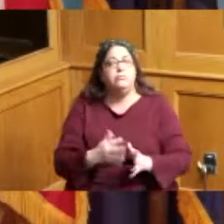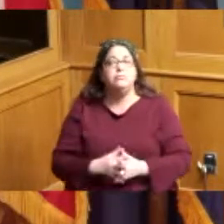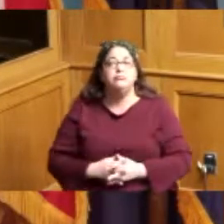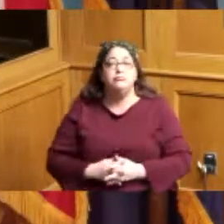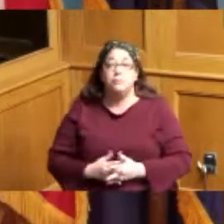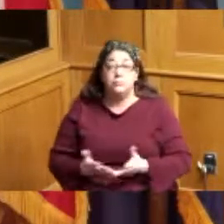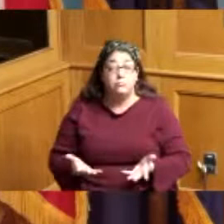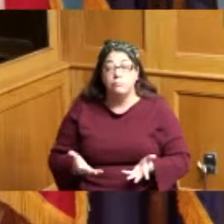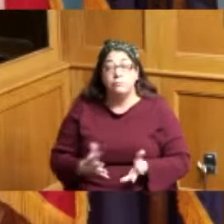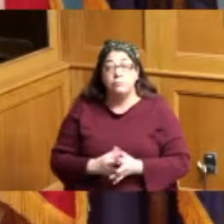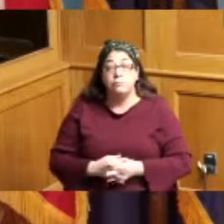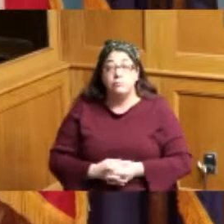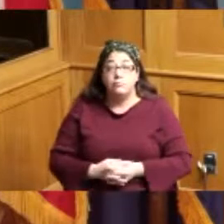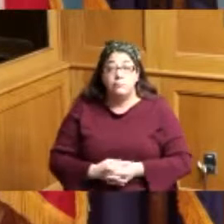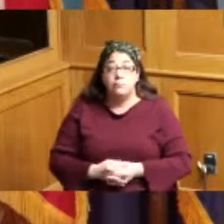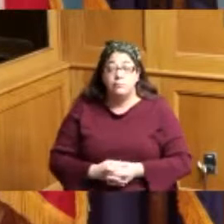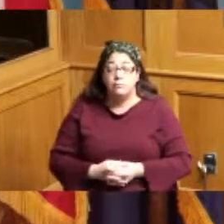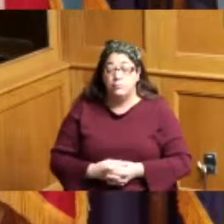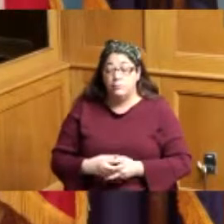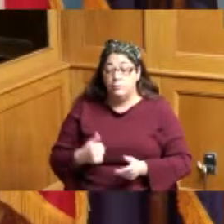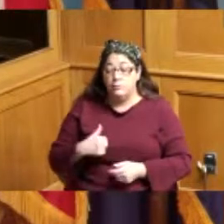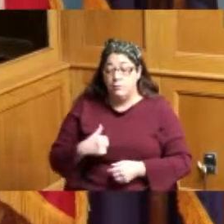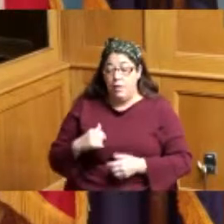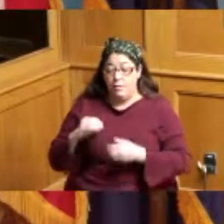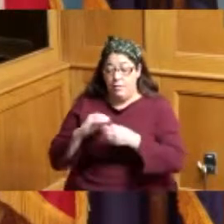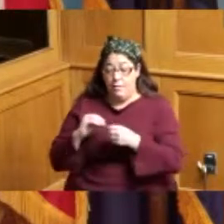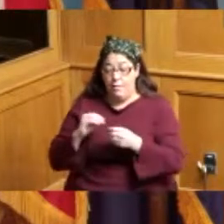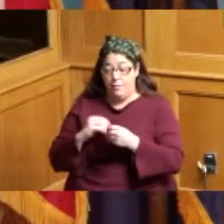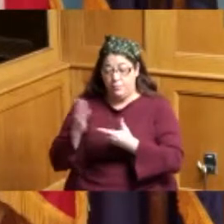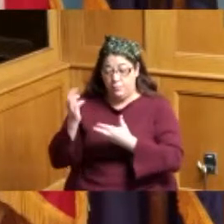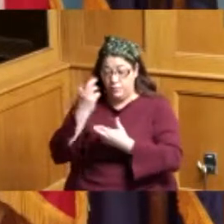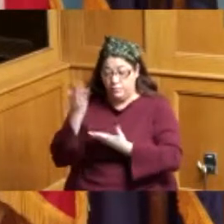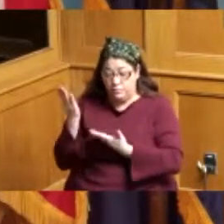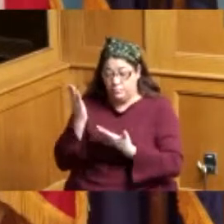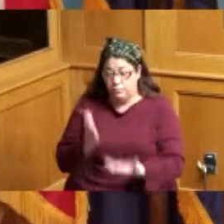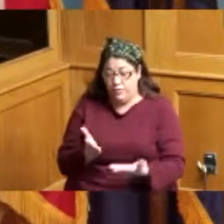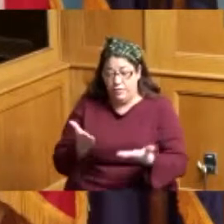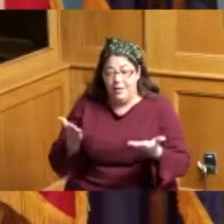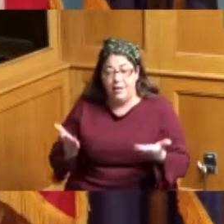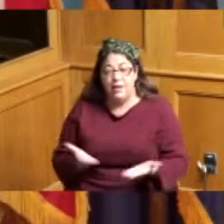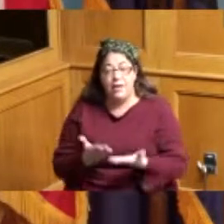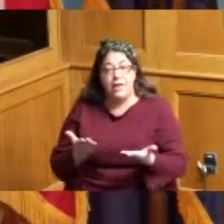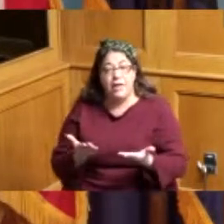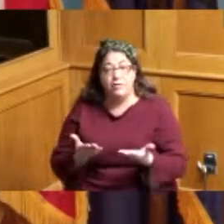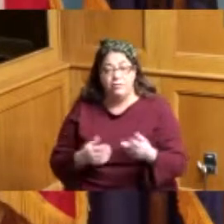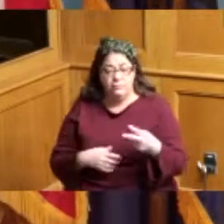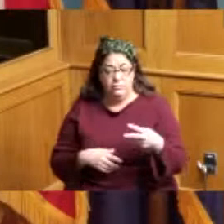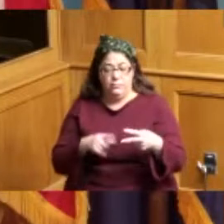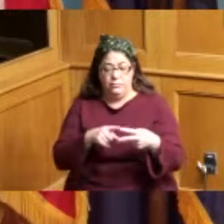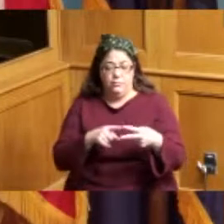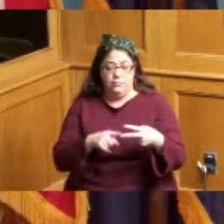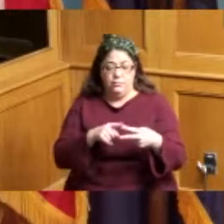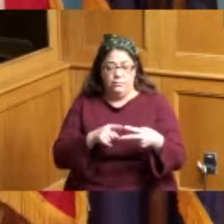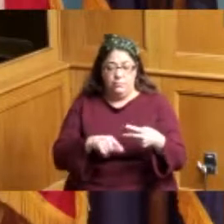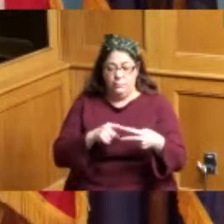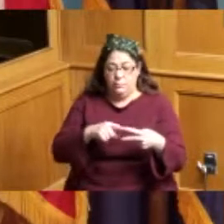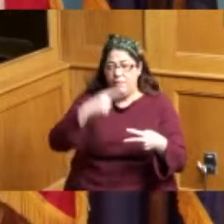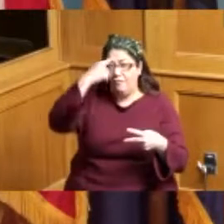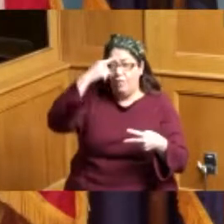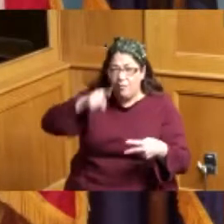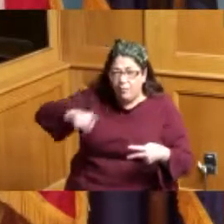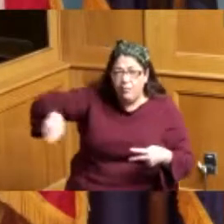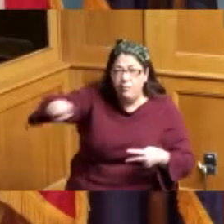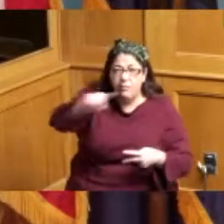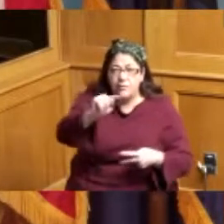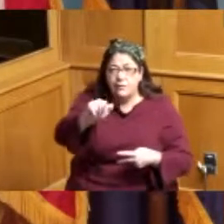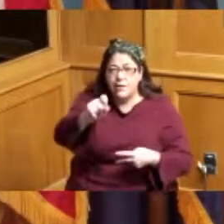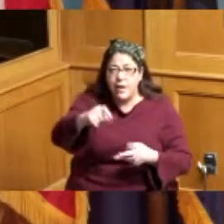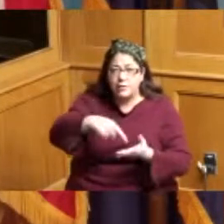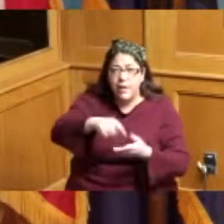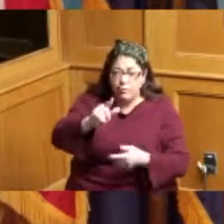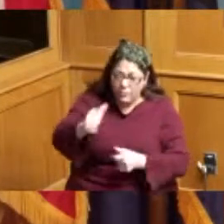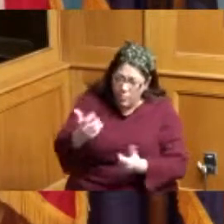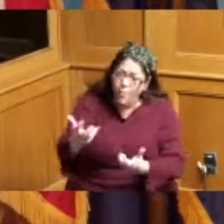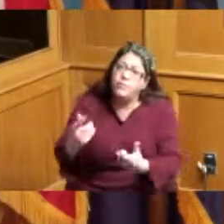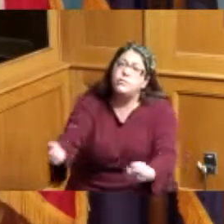my comments in bringing this here is twofold one is for the taxpayers who want to come who